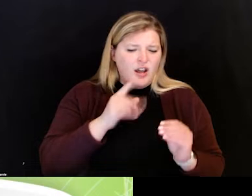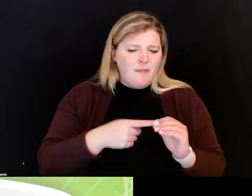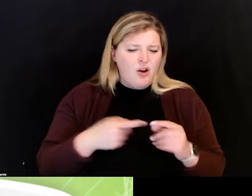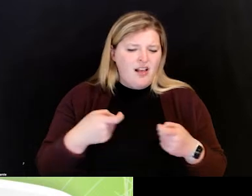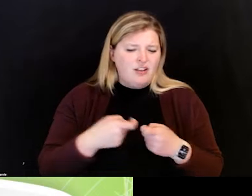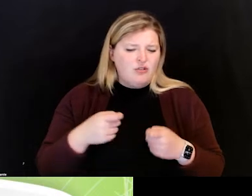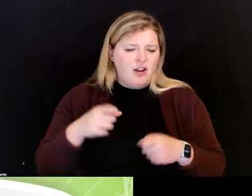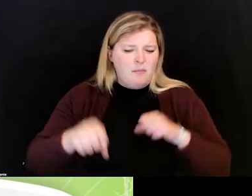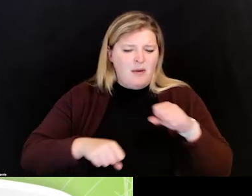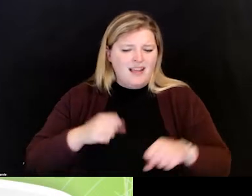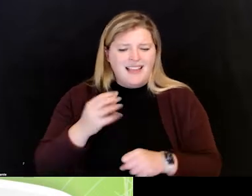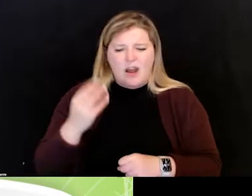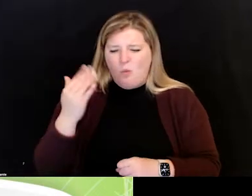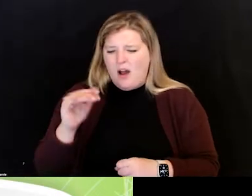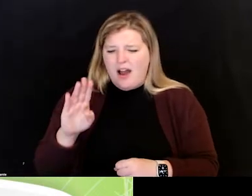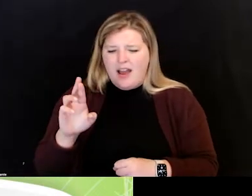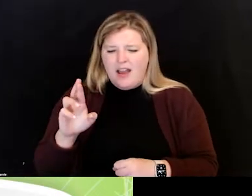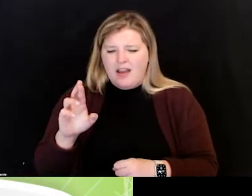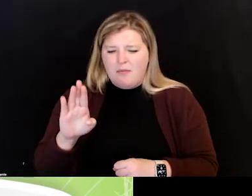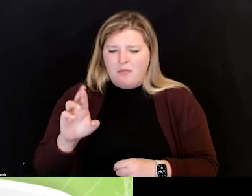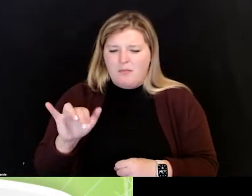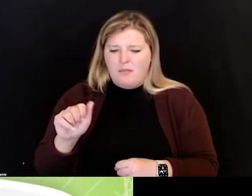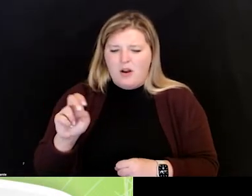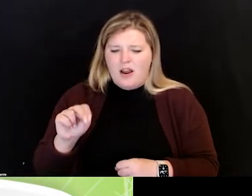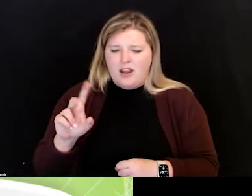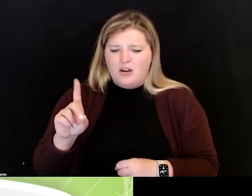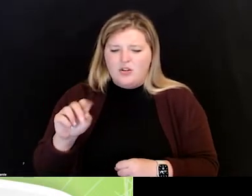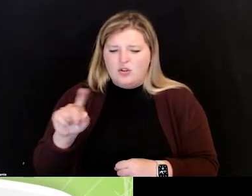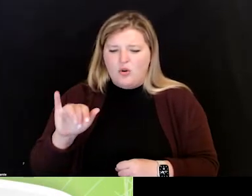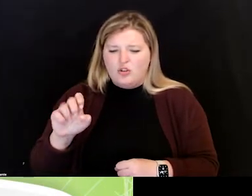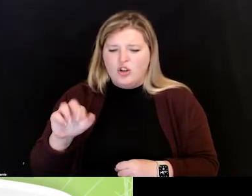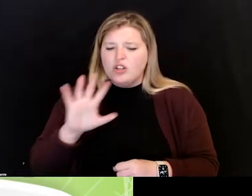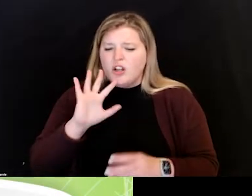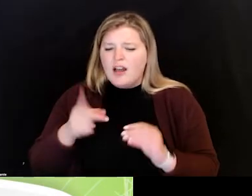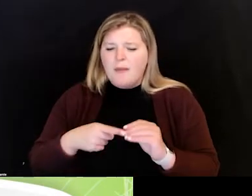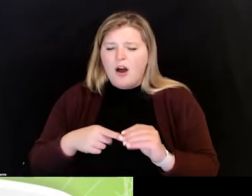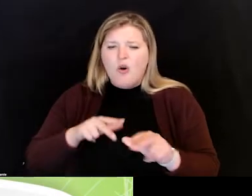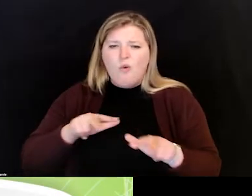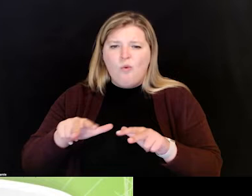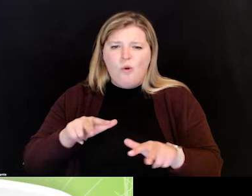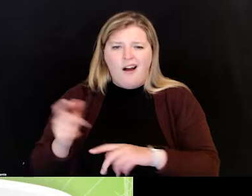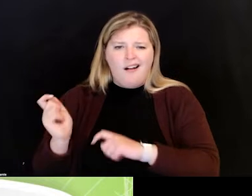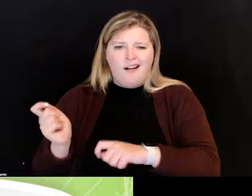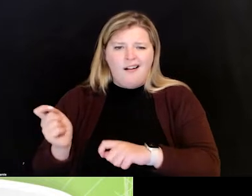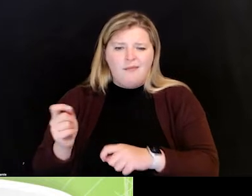And why is Brian Dozier talking about walk-up music?" That person was reading one headline,